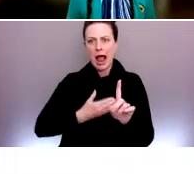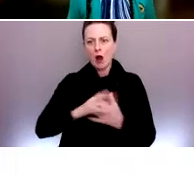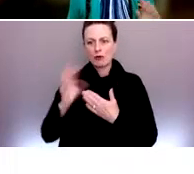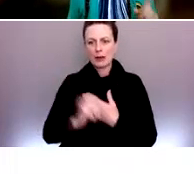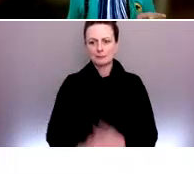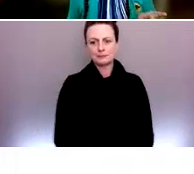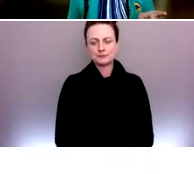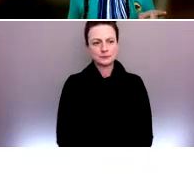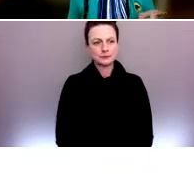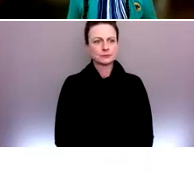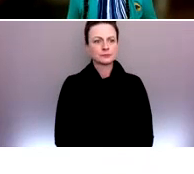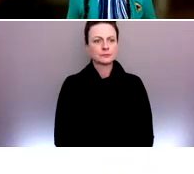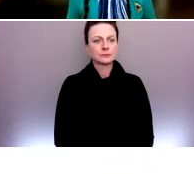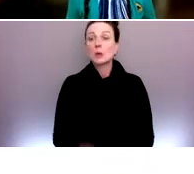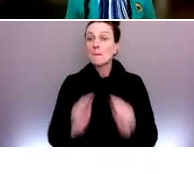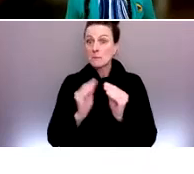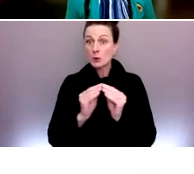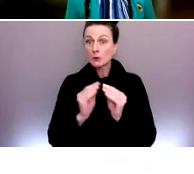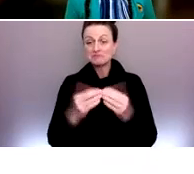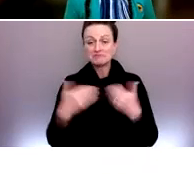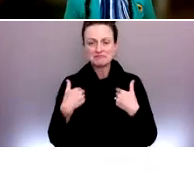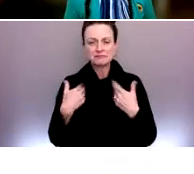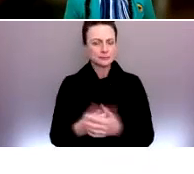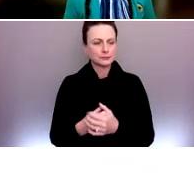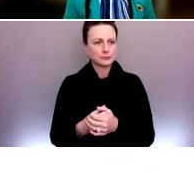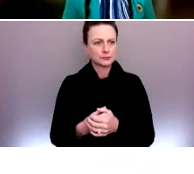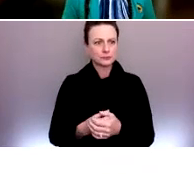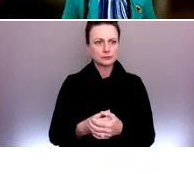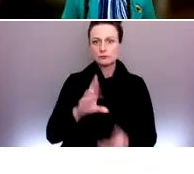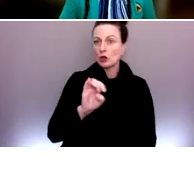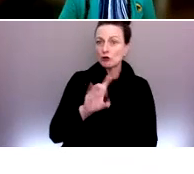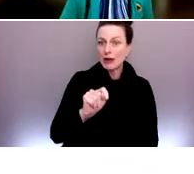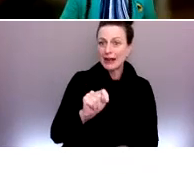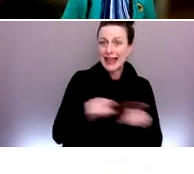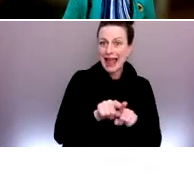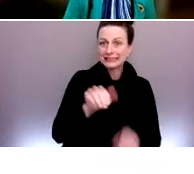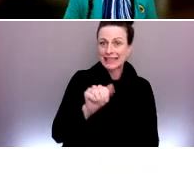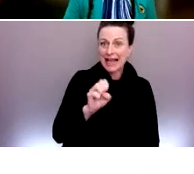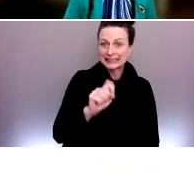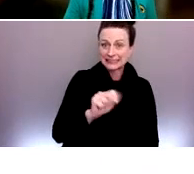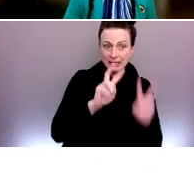Additional offerings we have the credit as an asset, credit builders alliance,